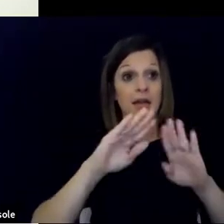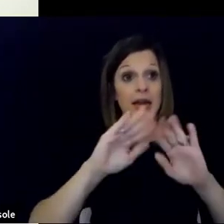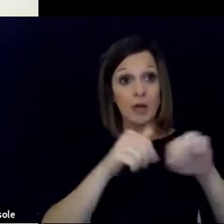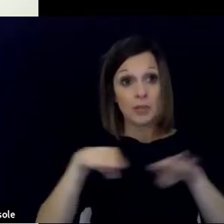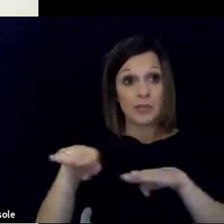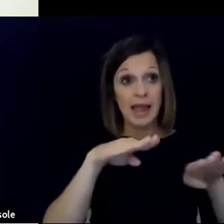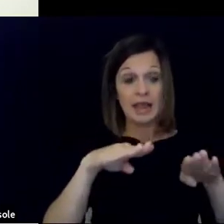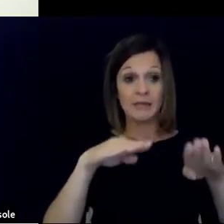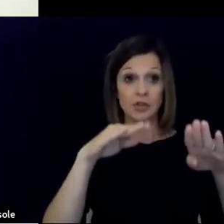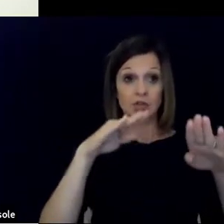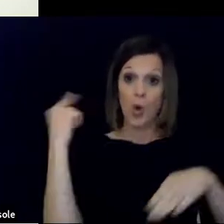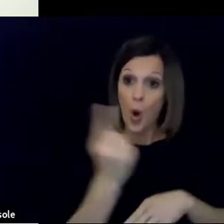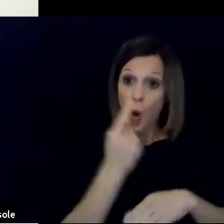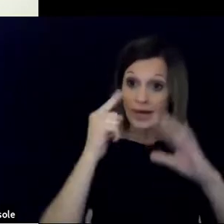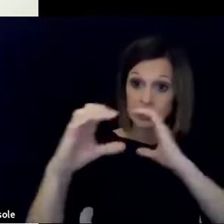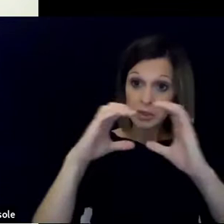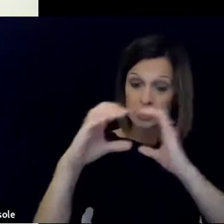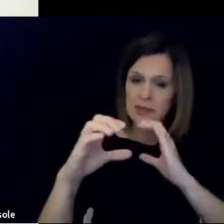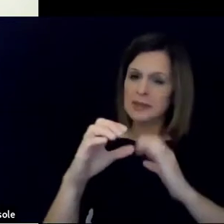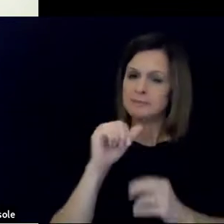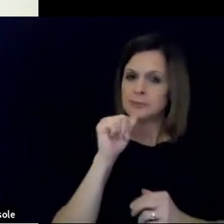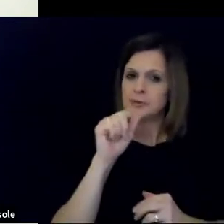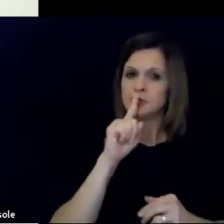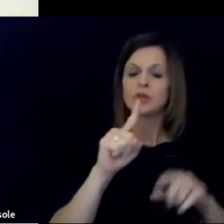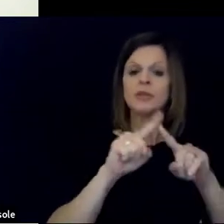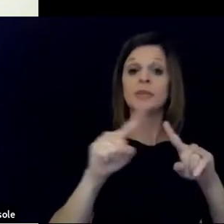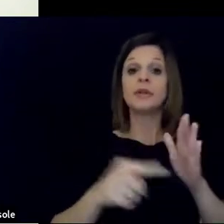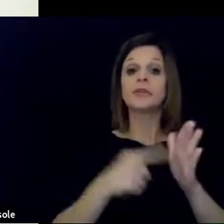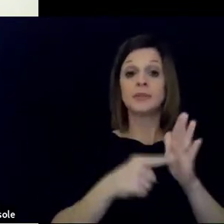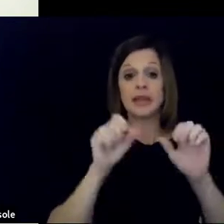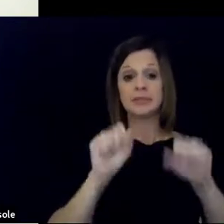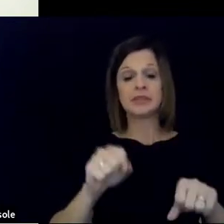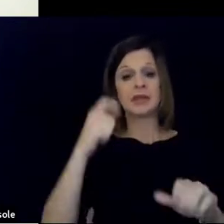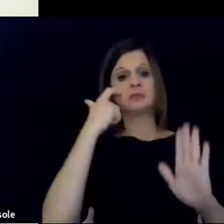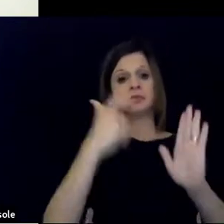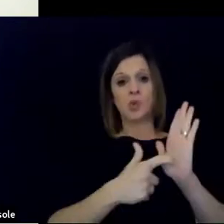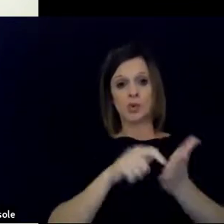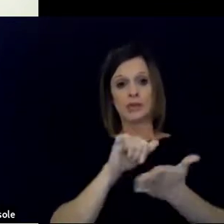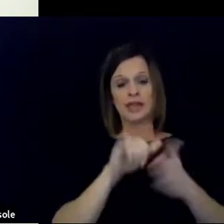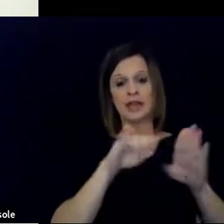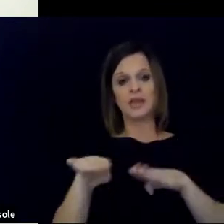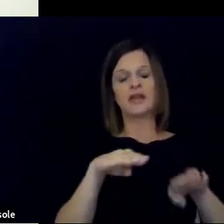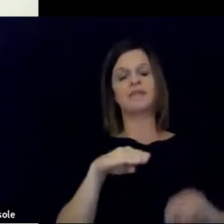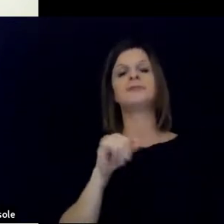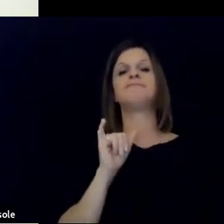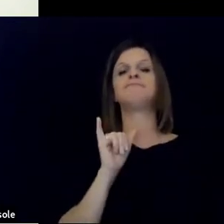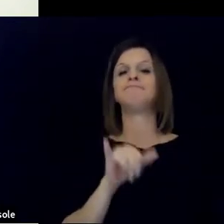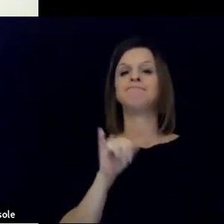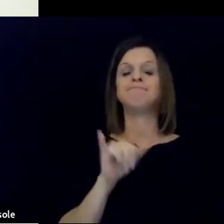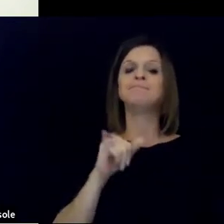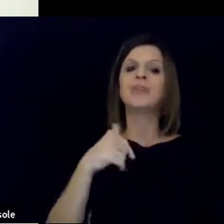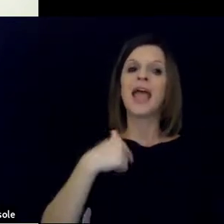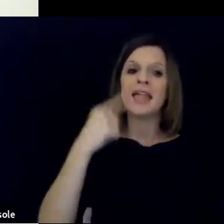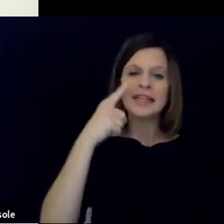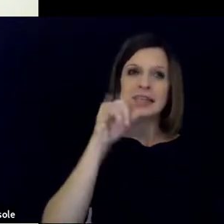but oftentimes, you can watch that behavior, and say, "Ah, I think that, that means that this is